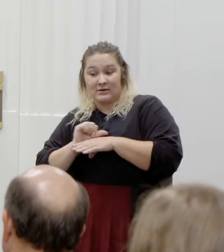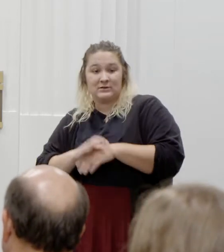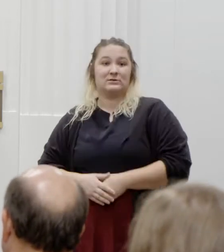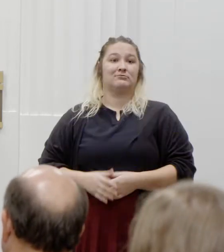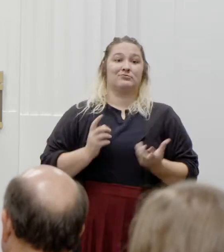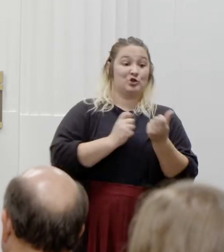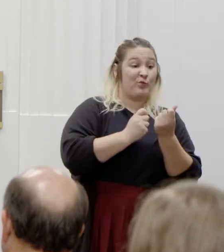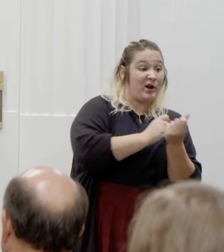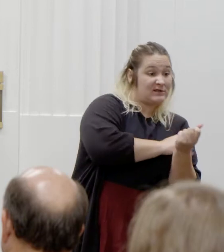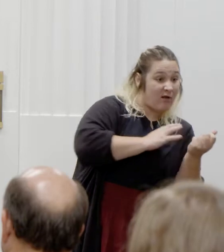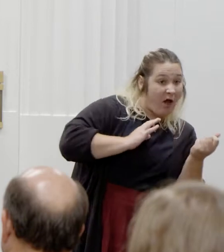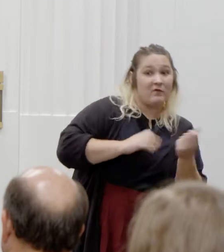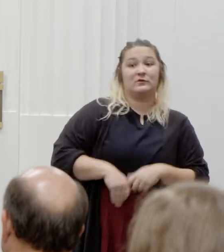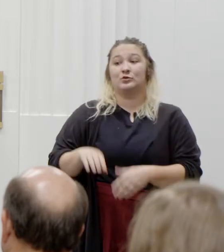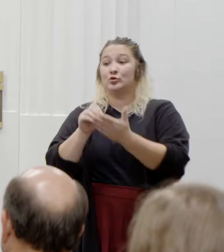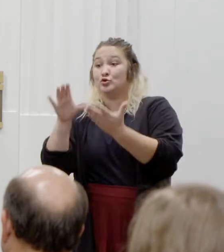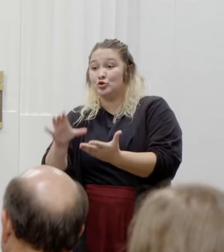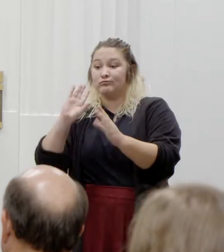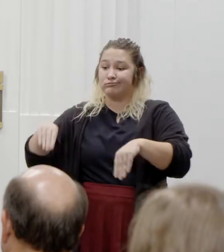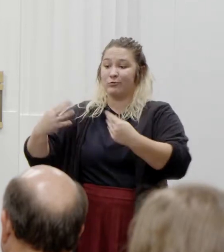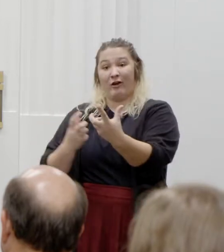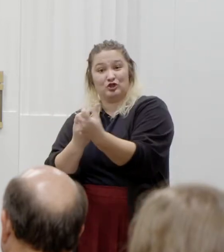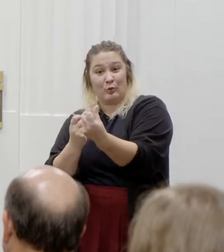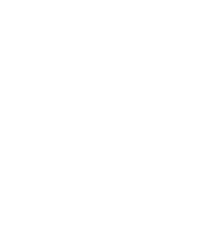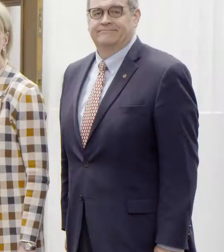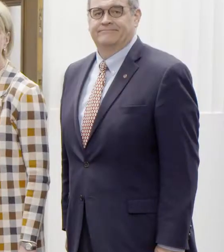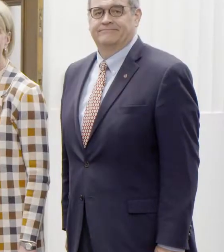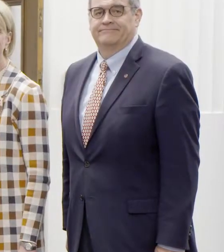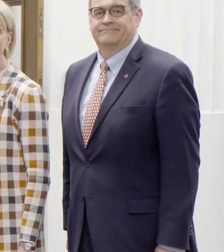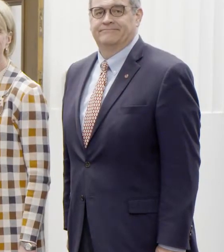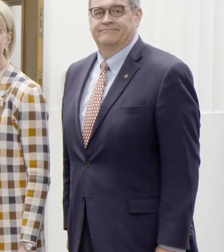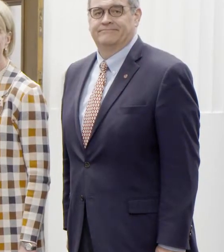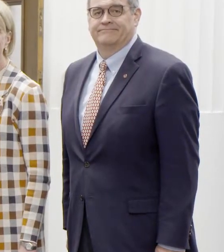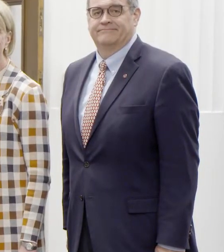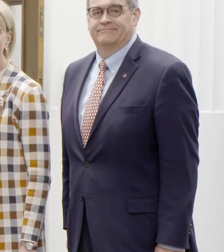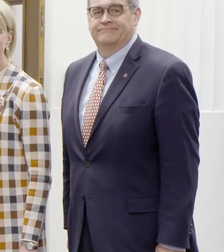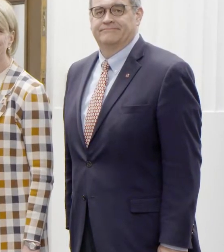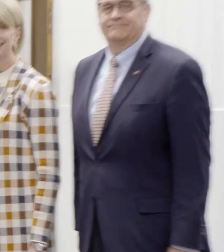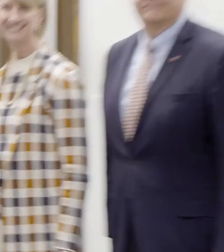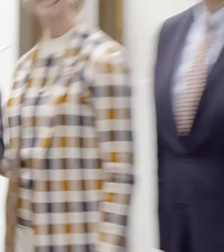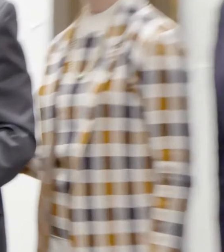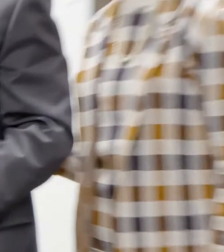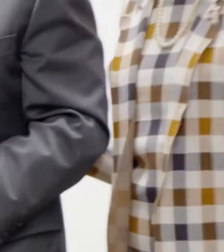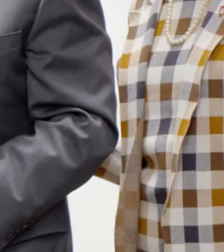with workplace accommodations and accessibility. I'm delighted to receive on behalf of this incredible institution